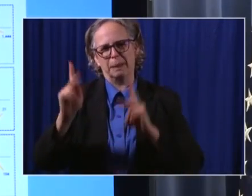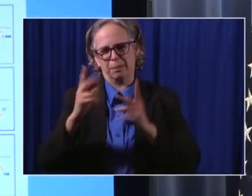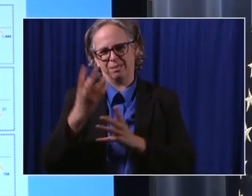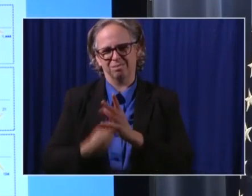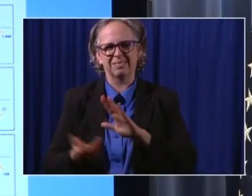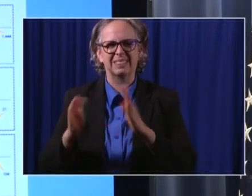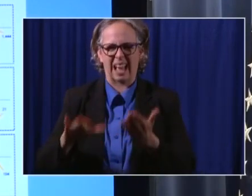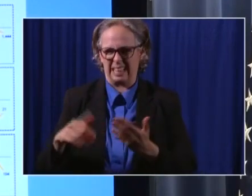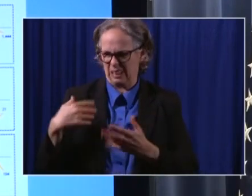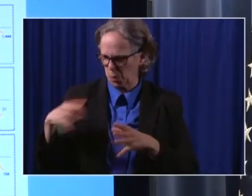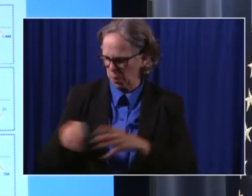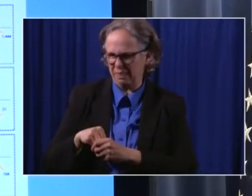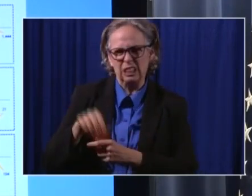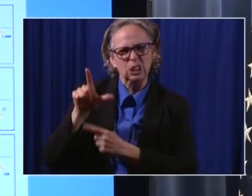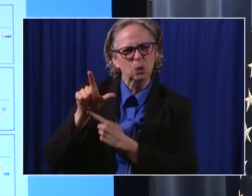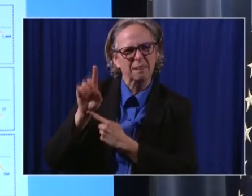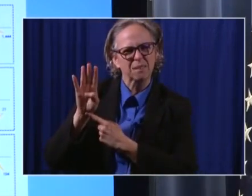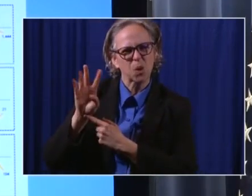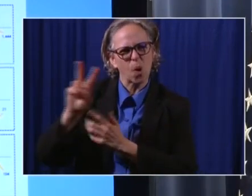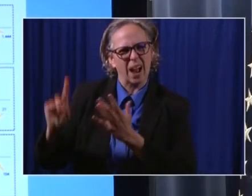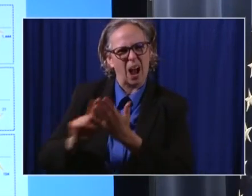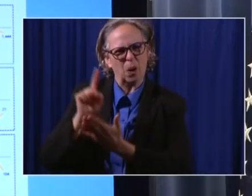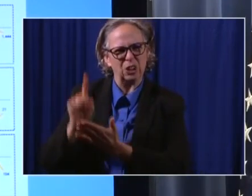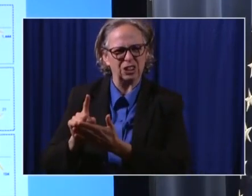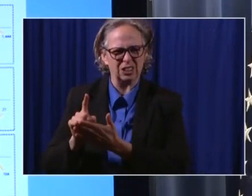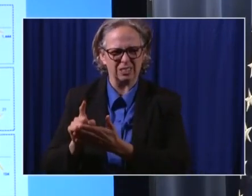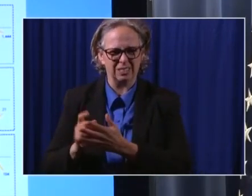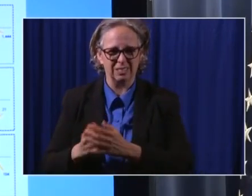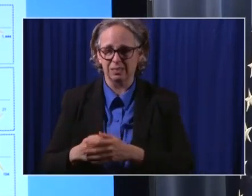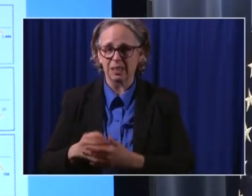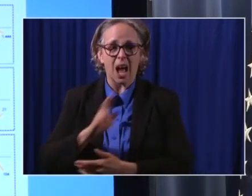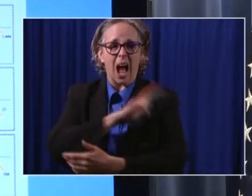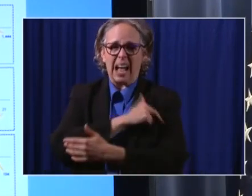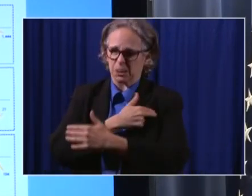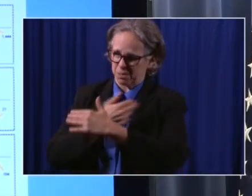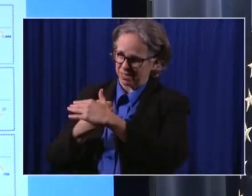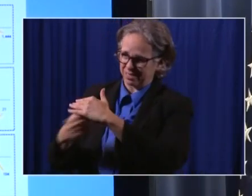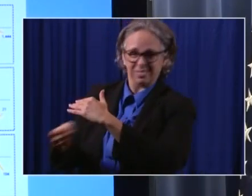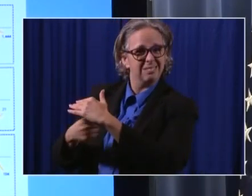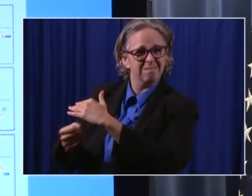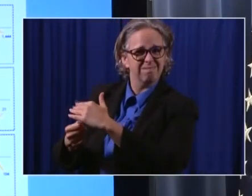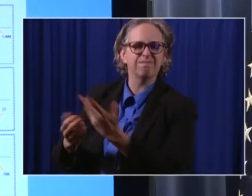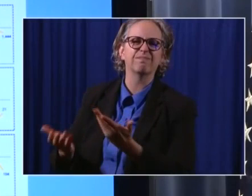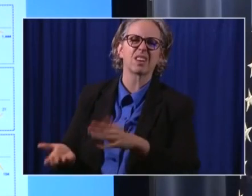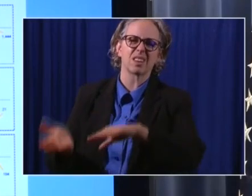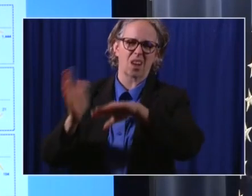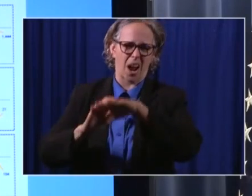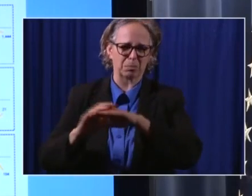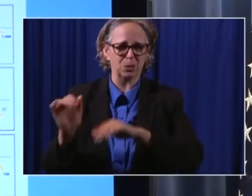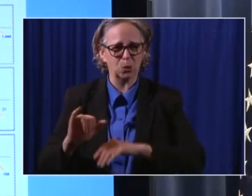HIGHER THAN THE 21 DAY AVERAGE. OUR DEATHS, TRAGICALLY 21 THAT'S THAT OF BEEN REPORTED THE LAST 24 HOURS FOR